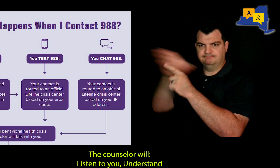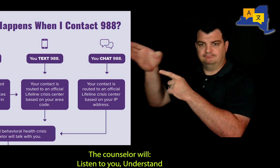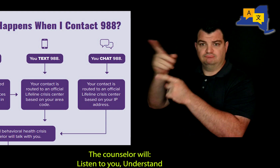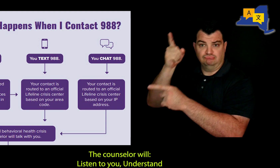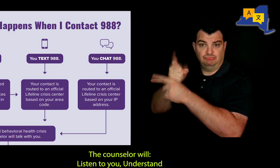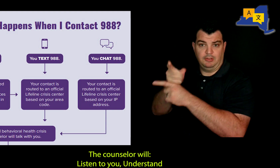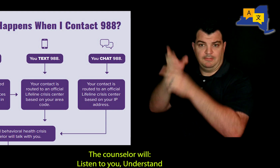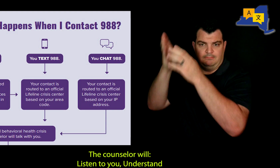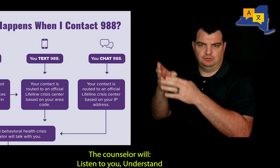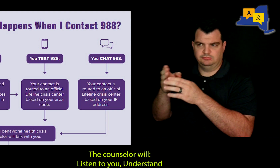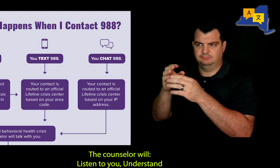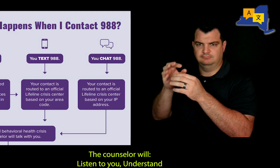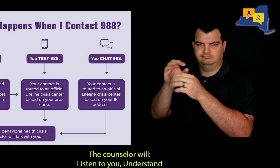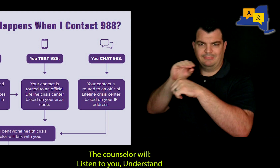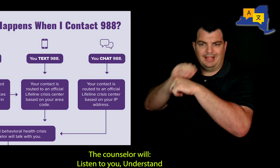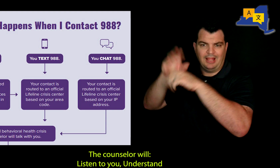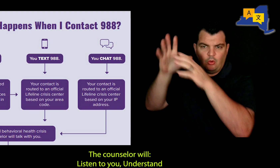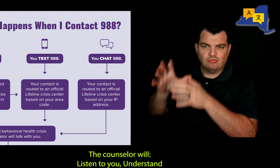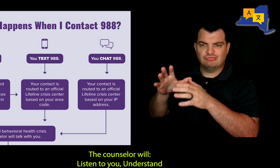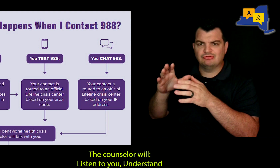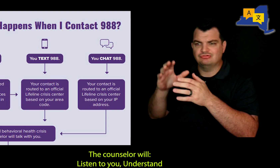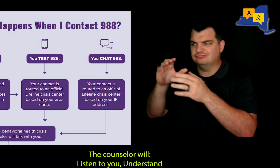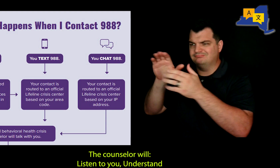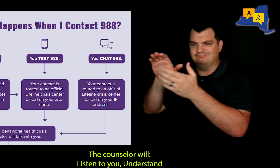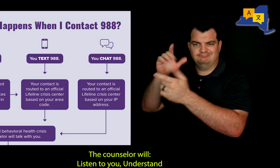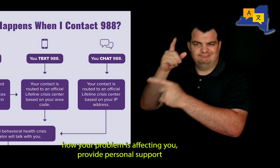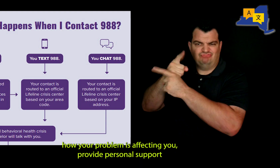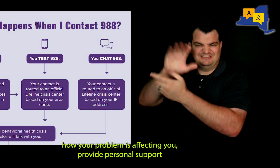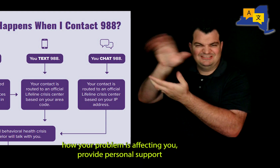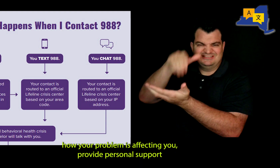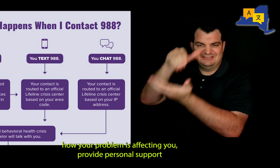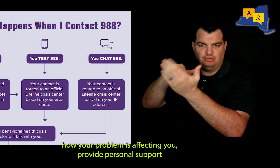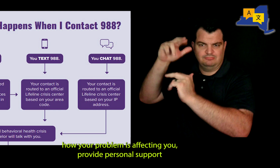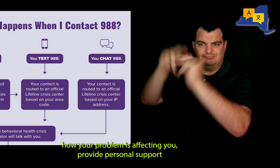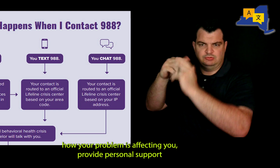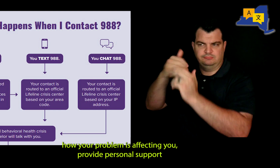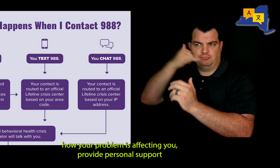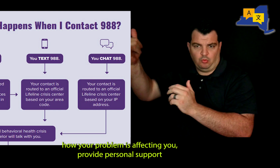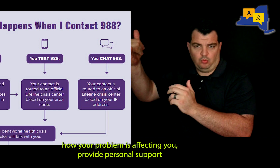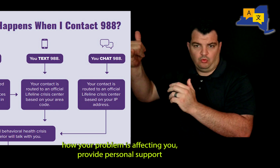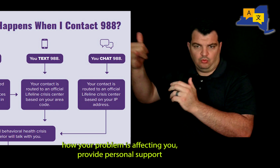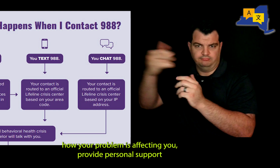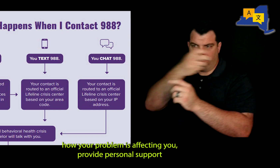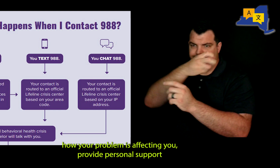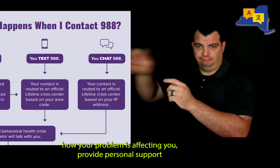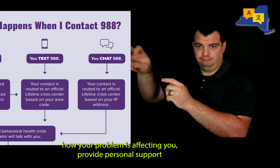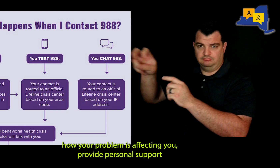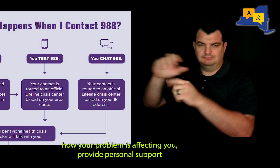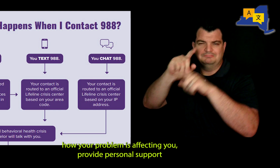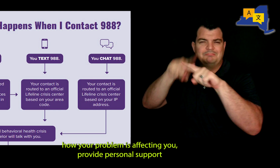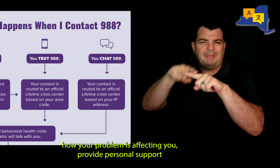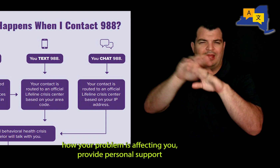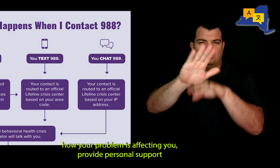The counselor will: Listen to you, Understand how your problem is affecting you, provide personal support